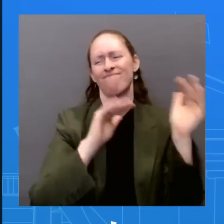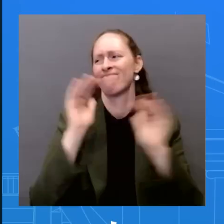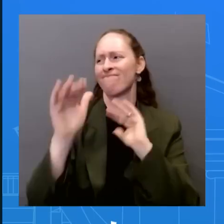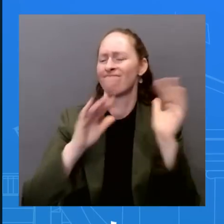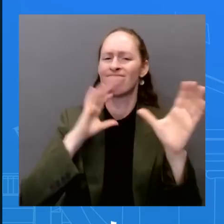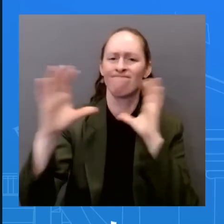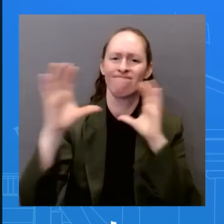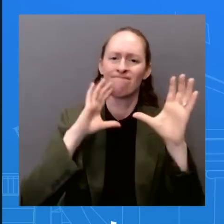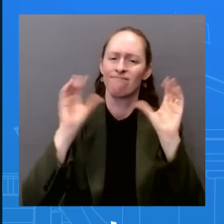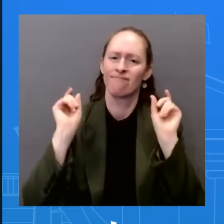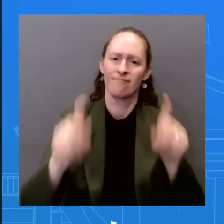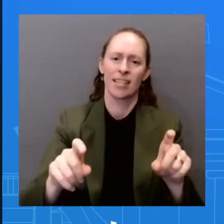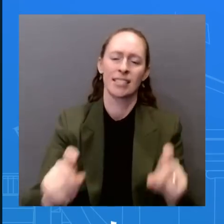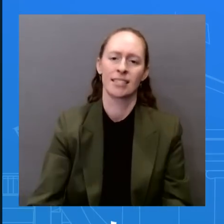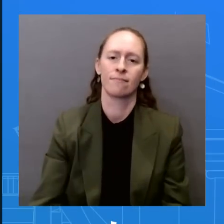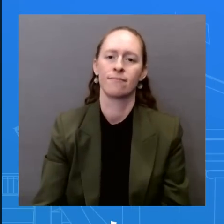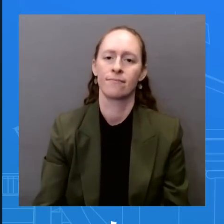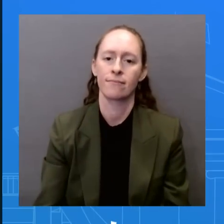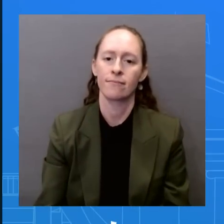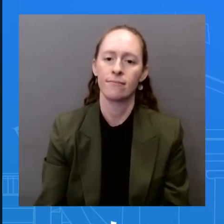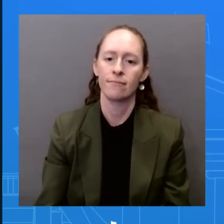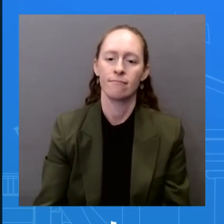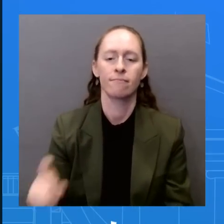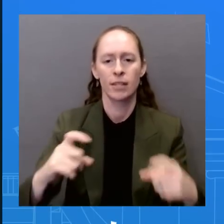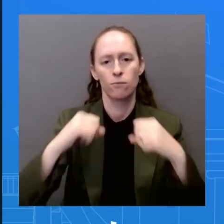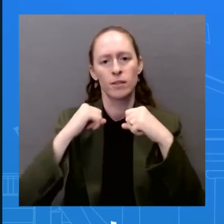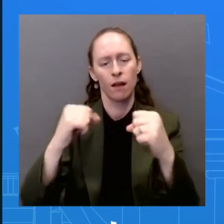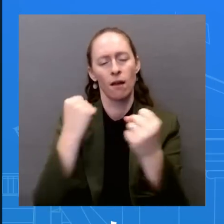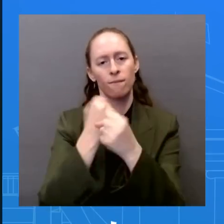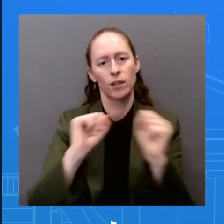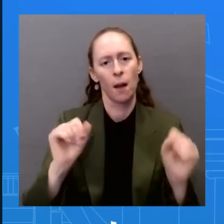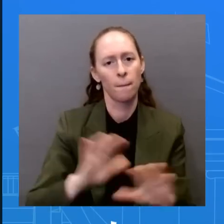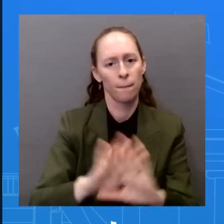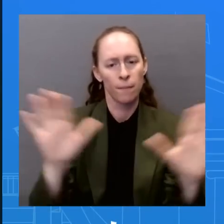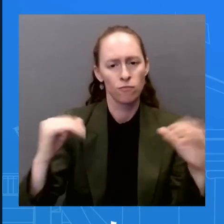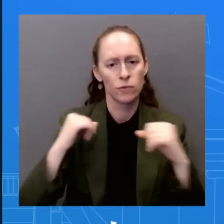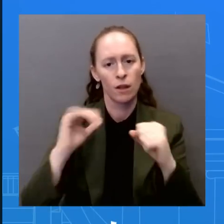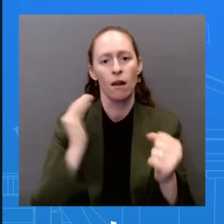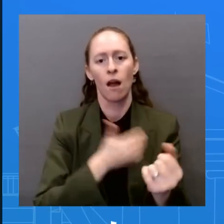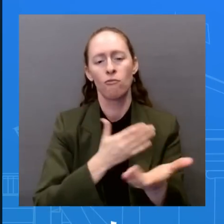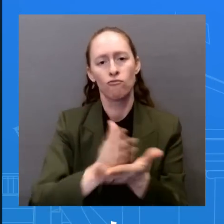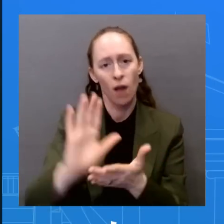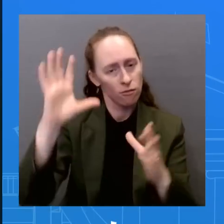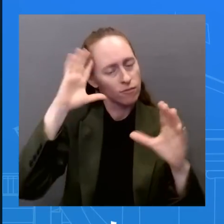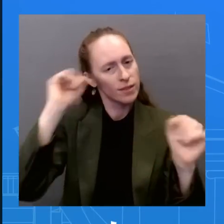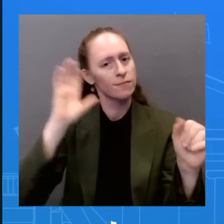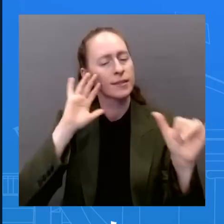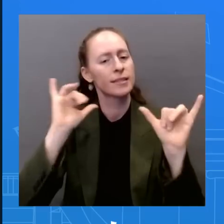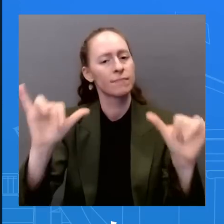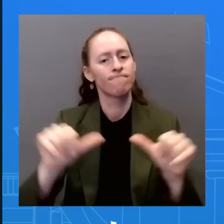And so, that's what the President is going to do. He's going to protect –continue to protect women's rights. And it's also -- it's going to lead as --